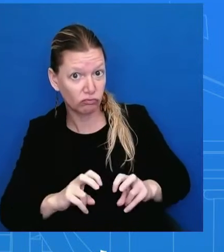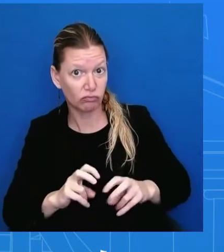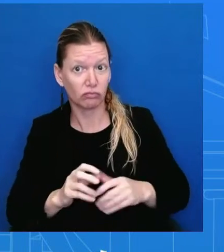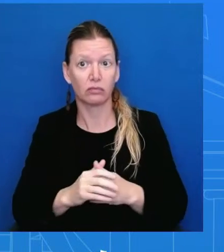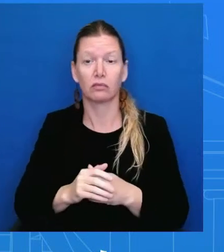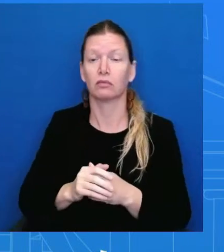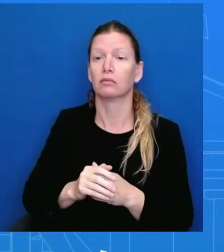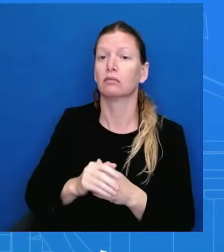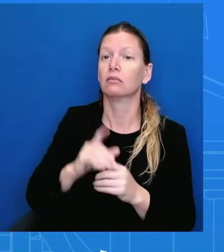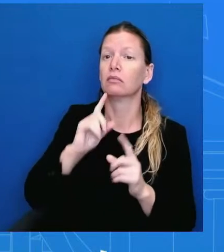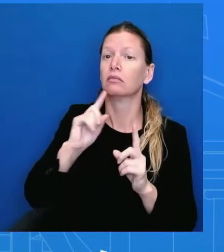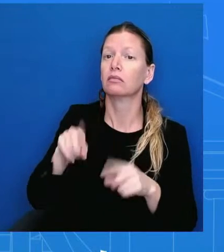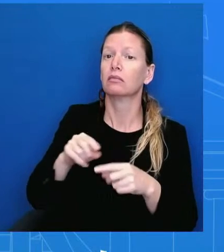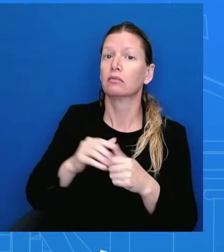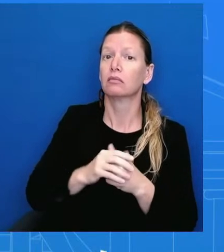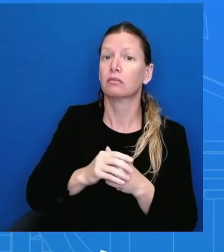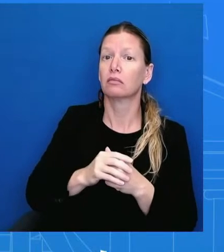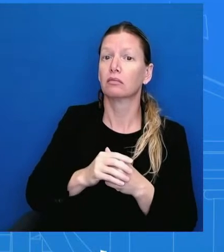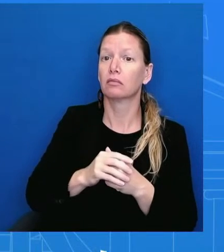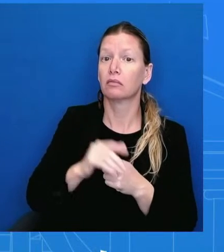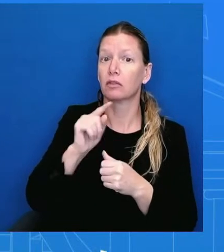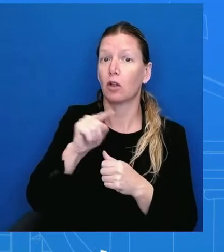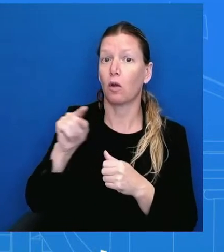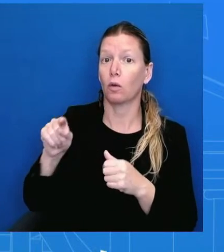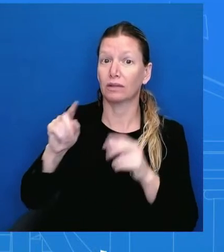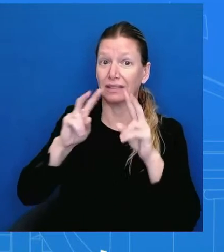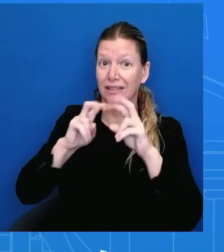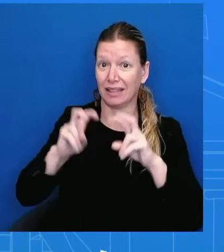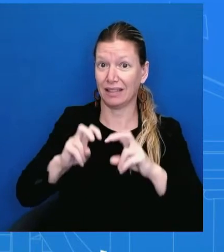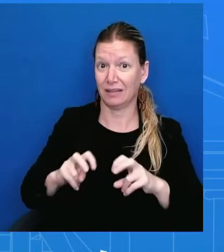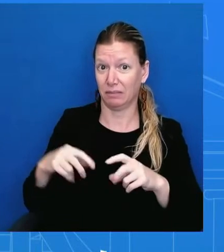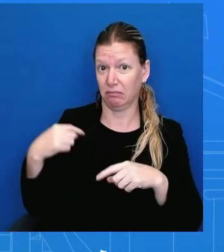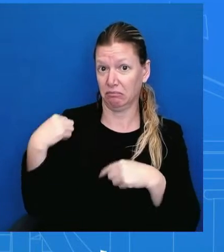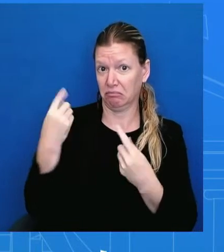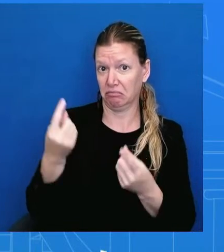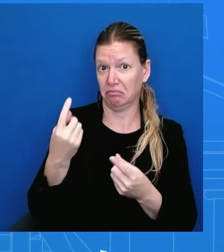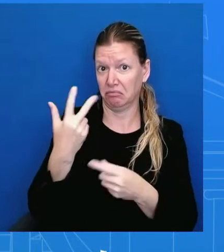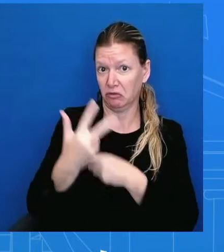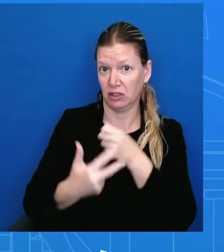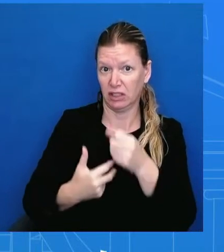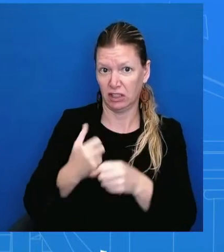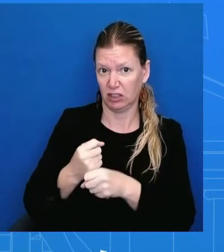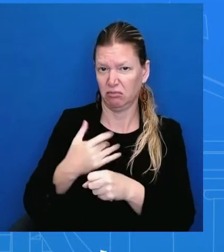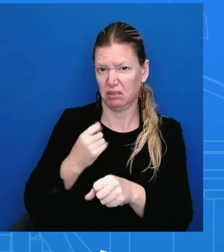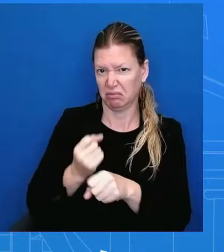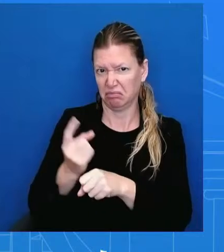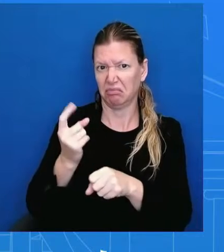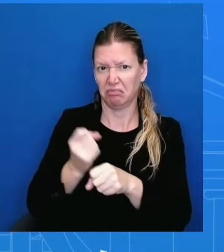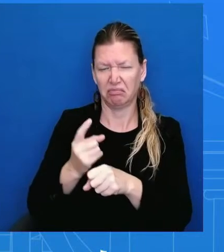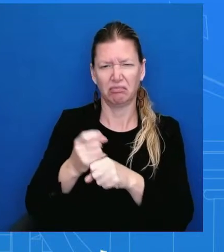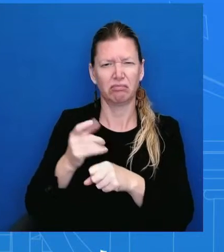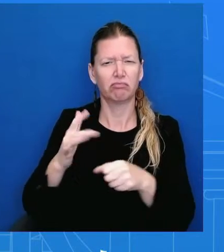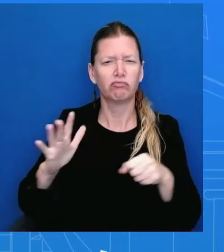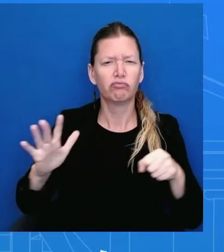every year for the past three years, and these are comprehensive exams that we share -- a comprehensive report that we share with all of you --